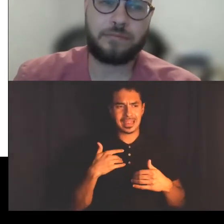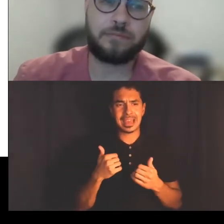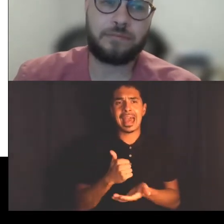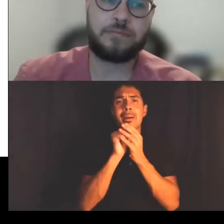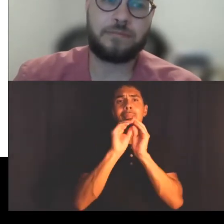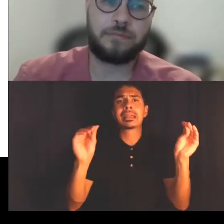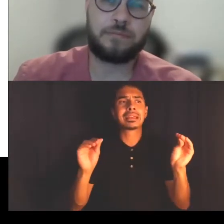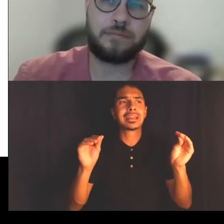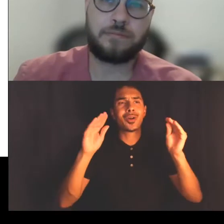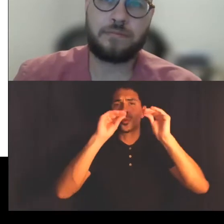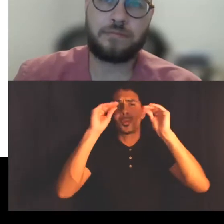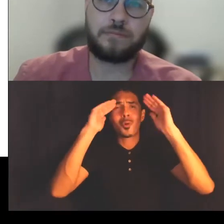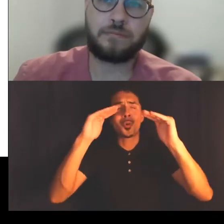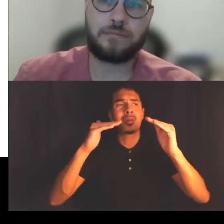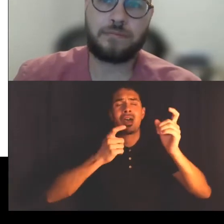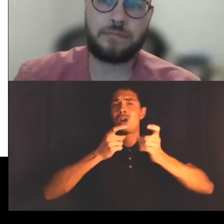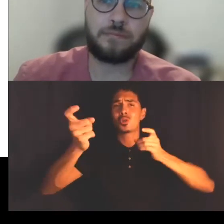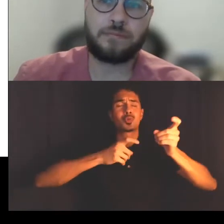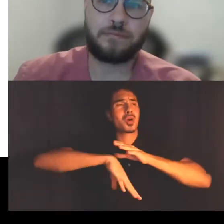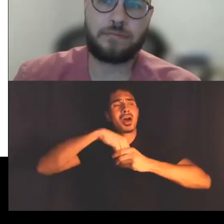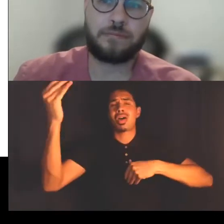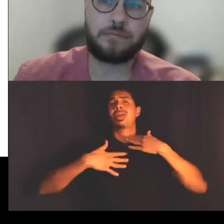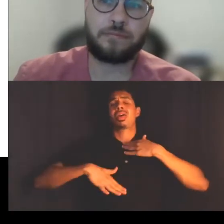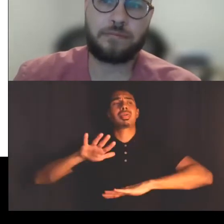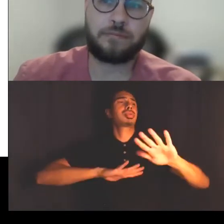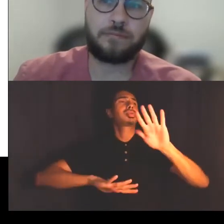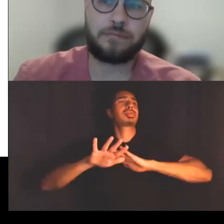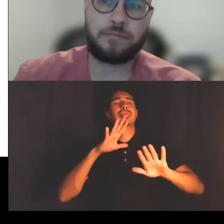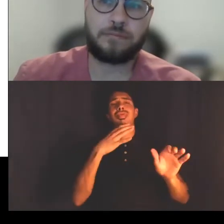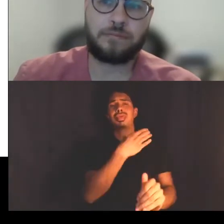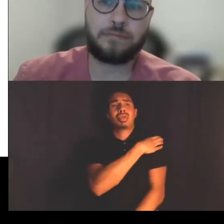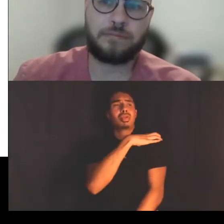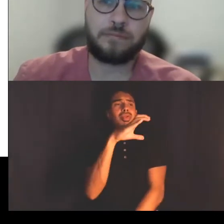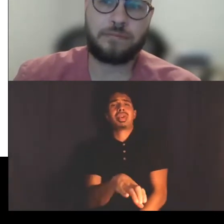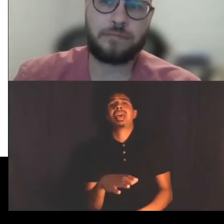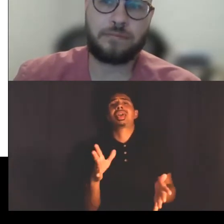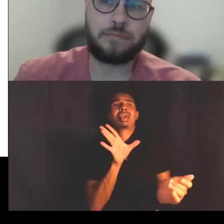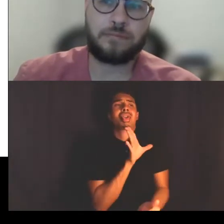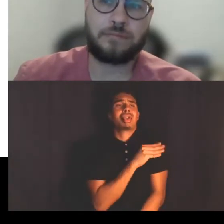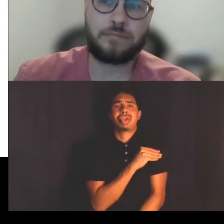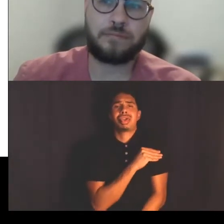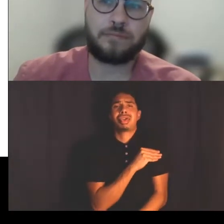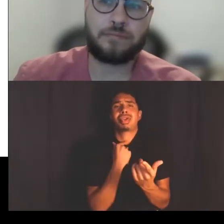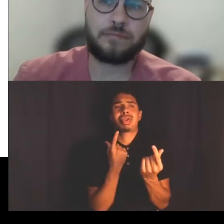and out of control and you feel powerless, because that is the tactic that people want you to feel,